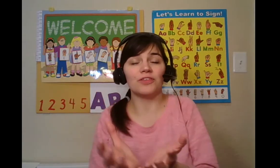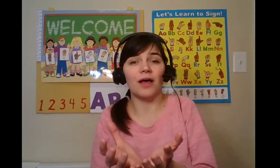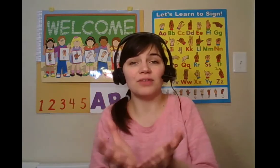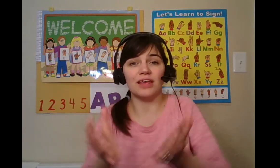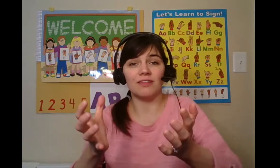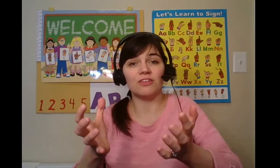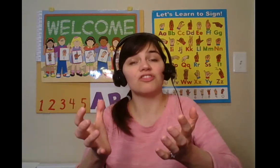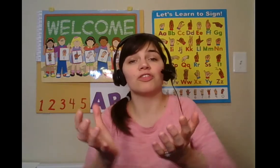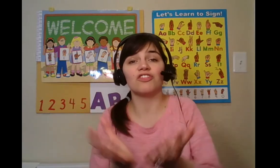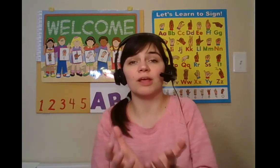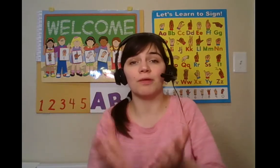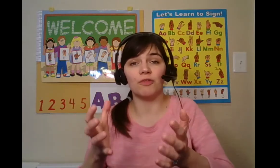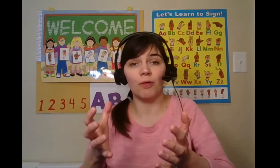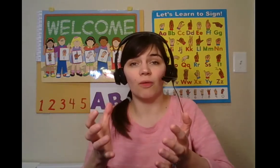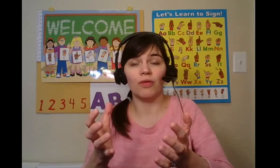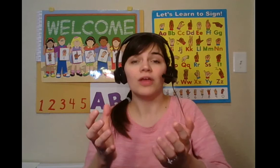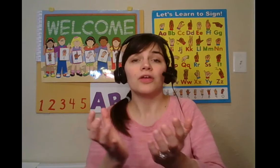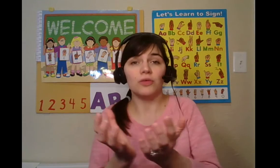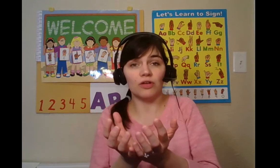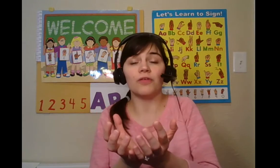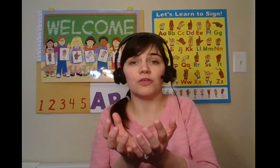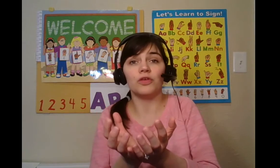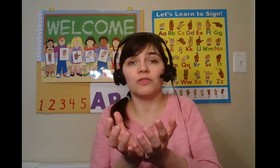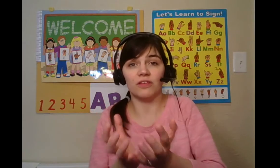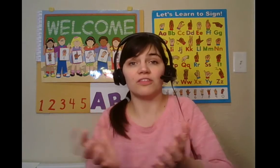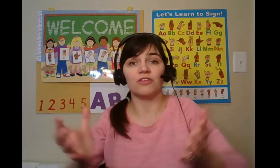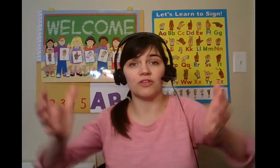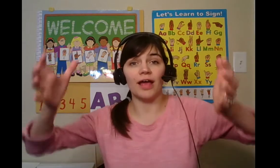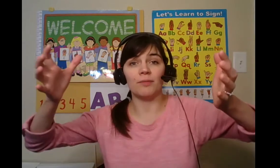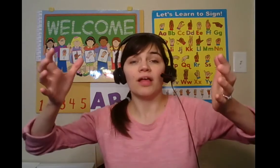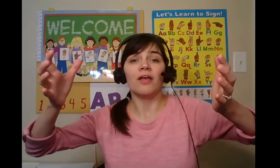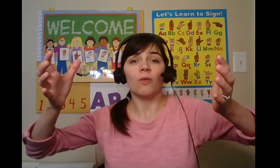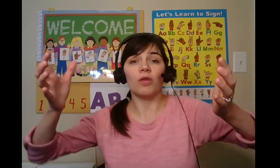cupped hands to show the shape of a bowl. You can also use this to describe what